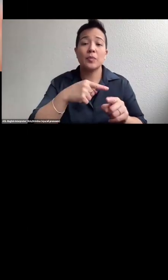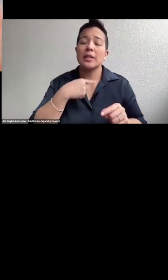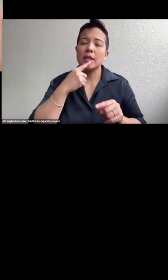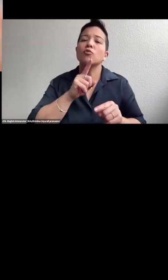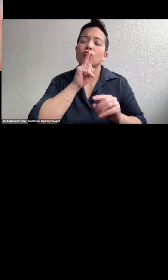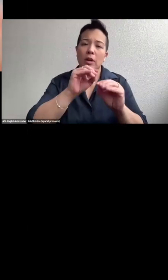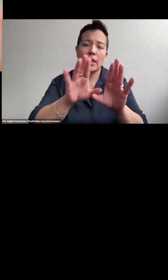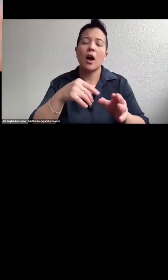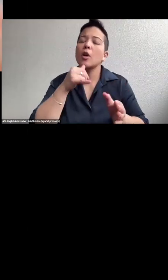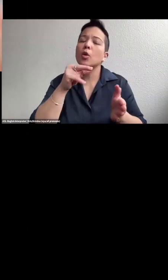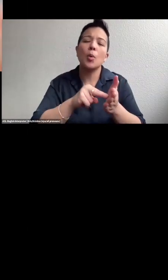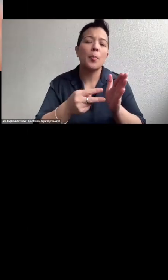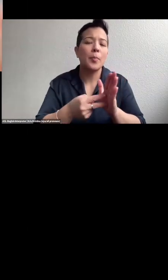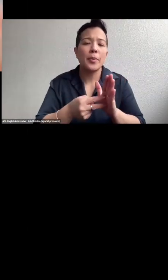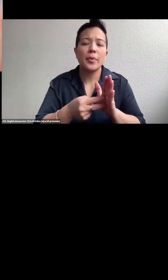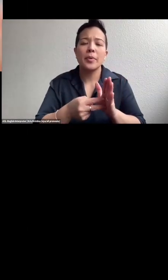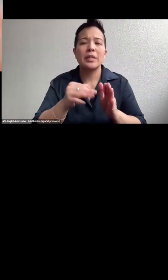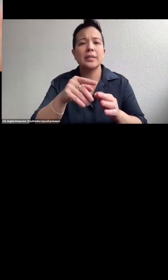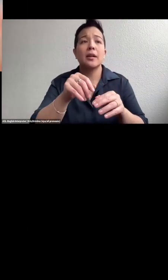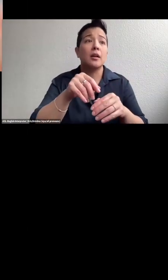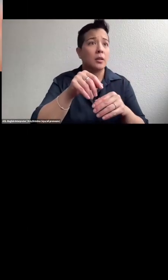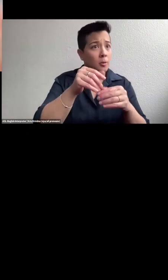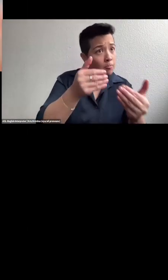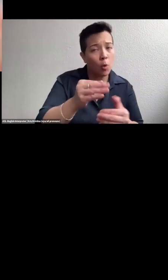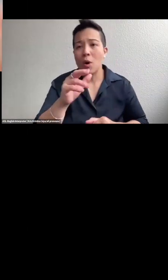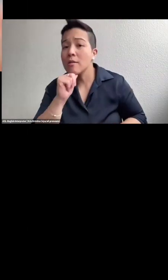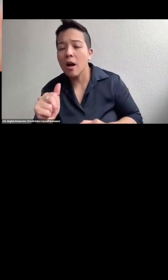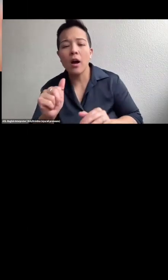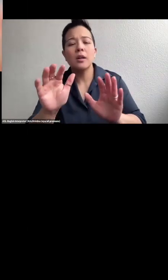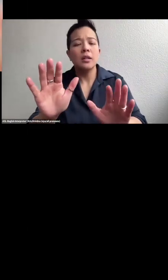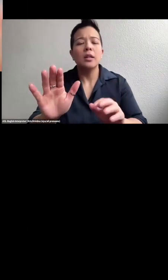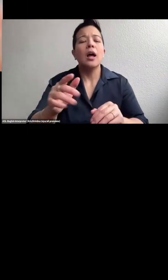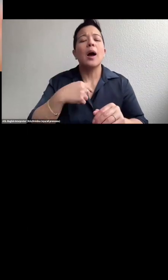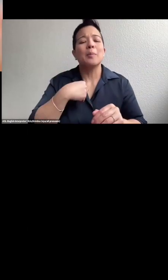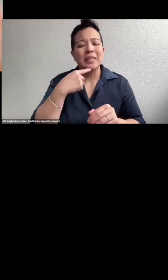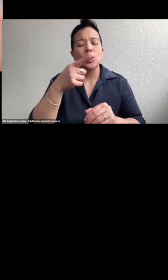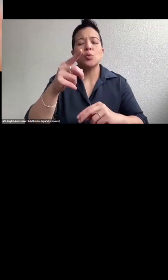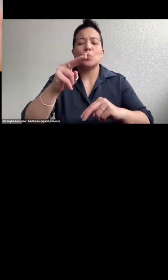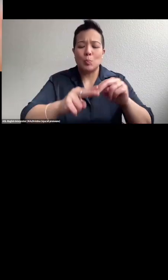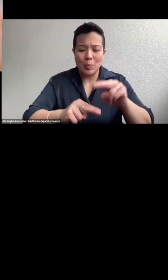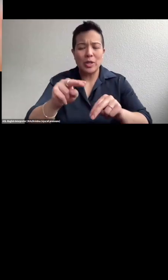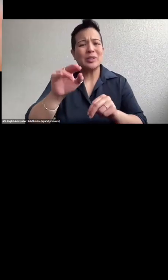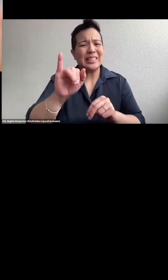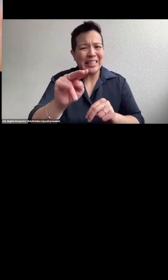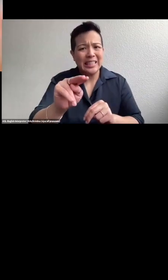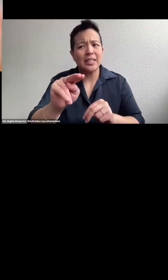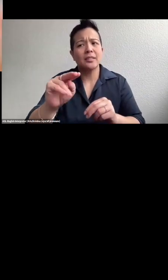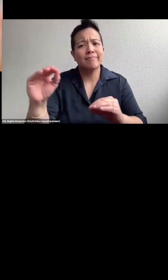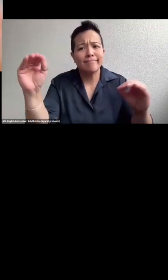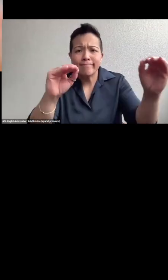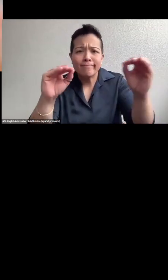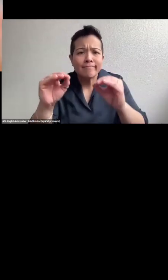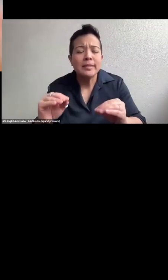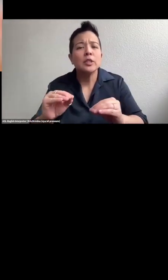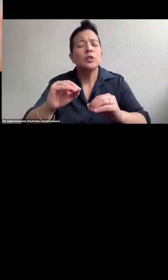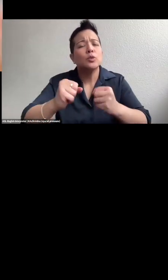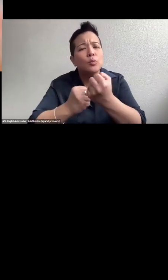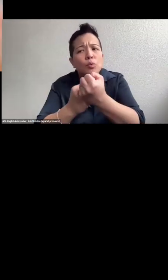don't mean that it's a make or break. I'm saying you build in some support and tools to manage that.